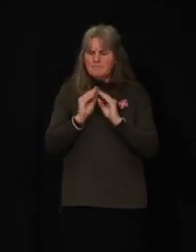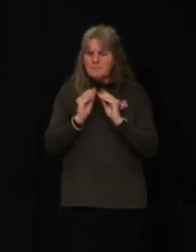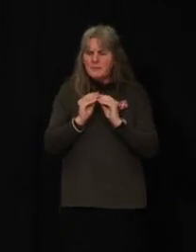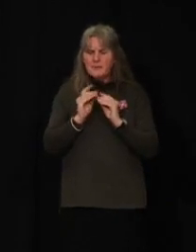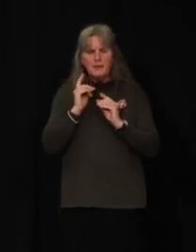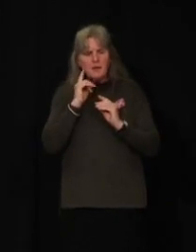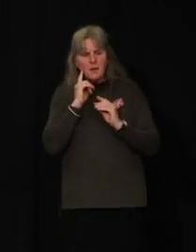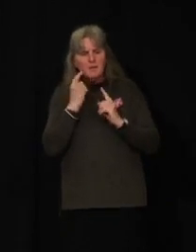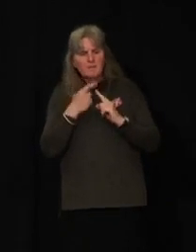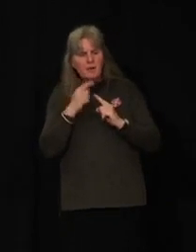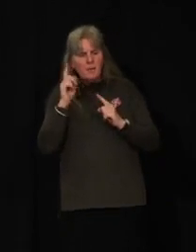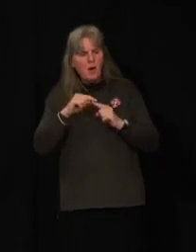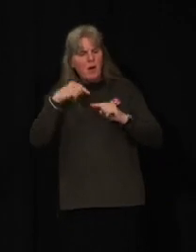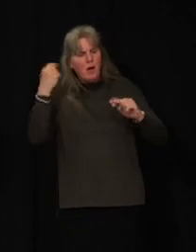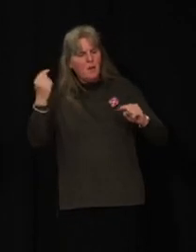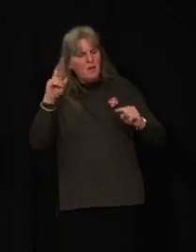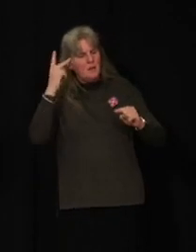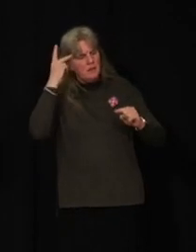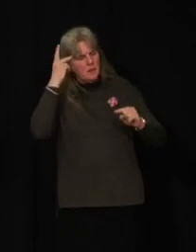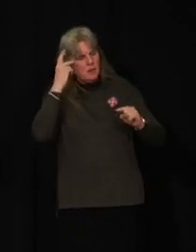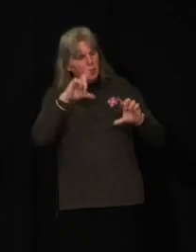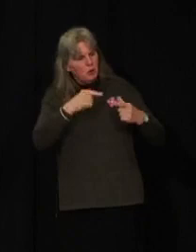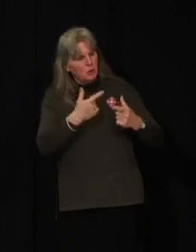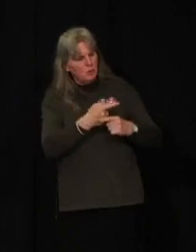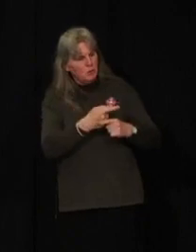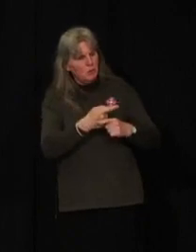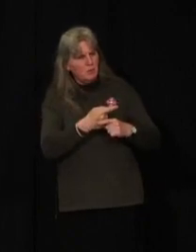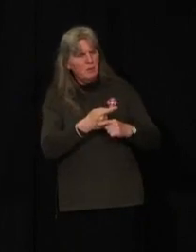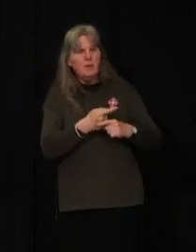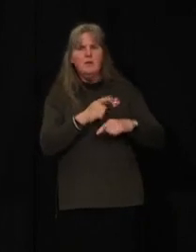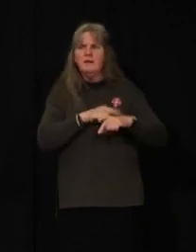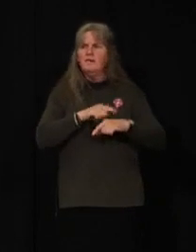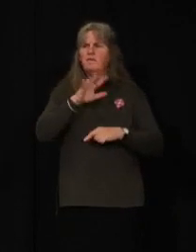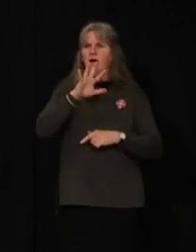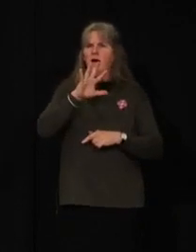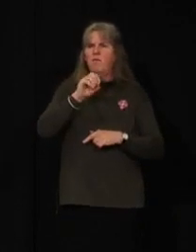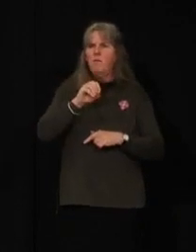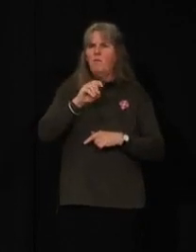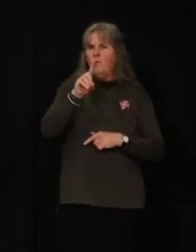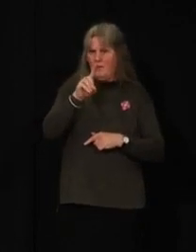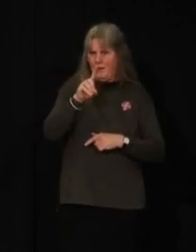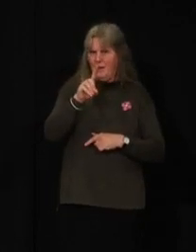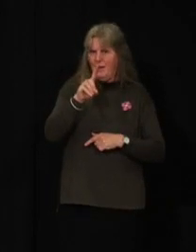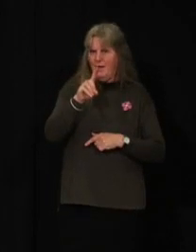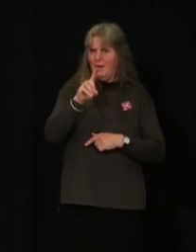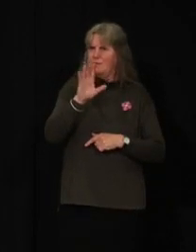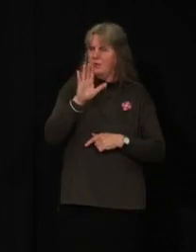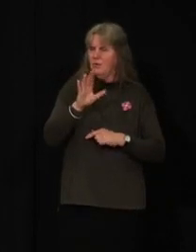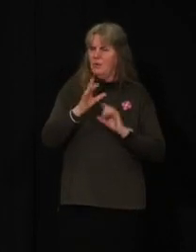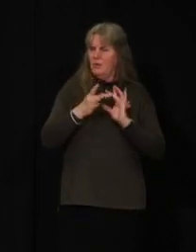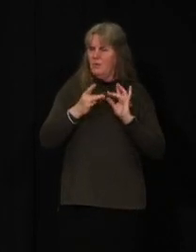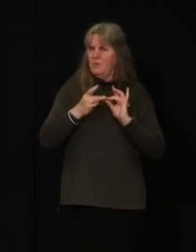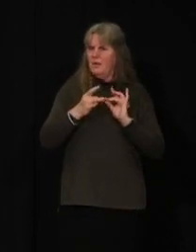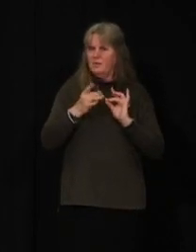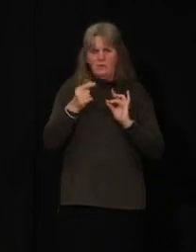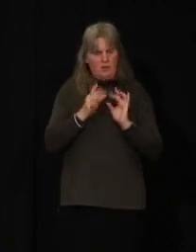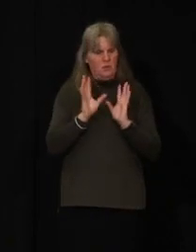you were waiting to hear back from the opposition parties as well. 501, your office had put at the message that those meetings